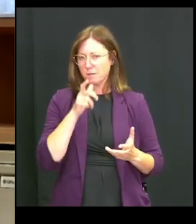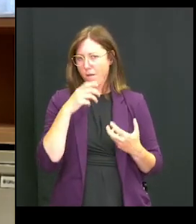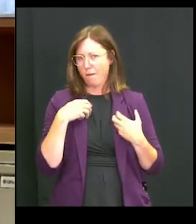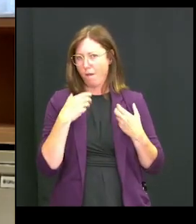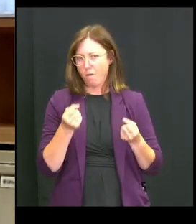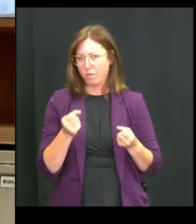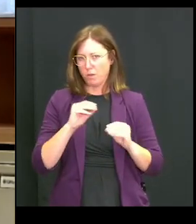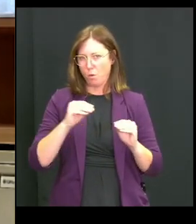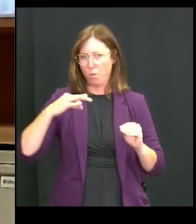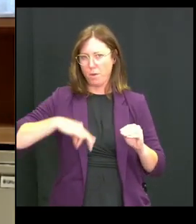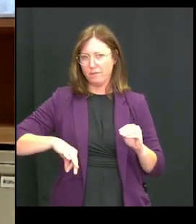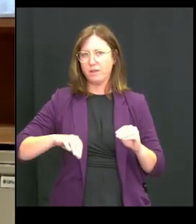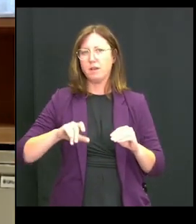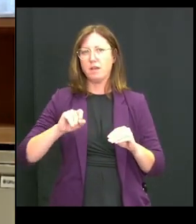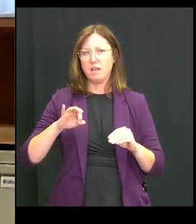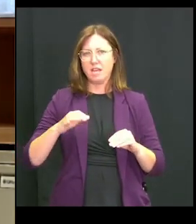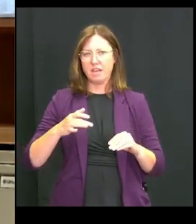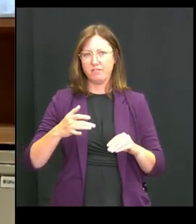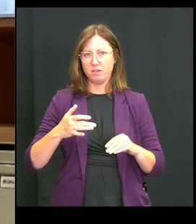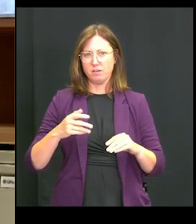People just suppress what they think, they're resentful for it.